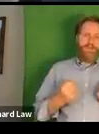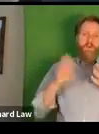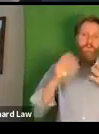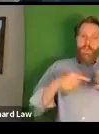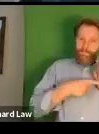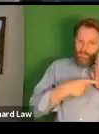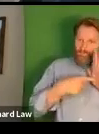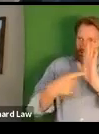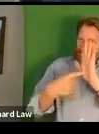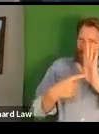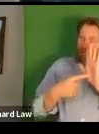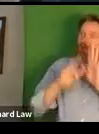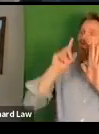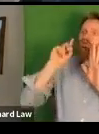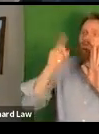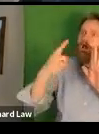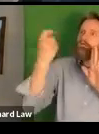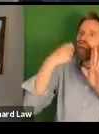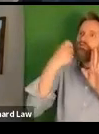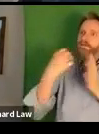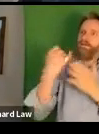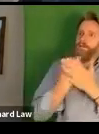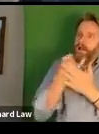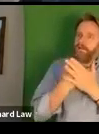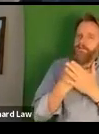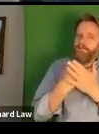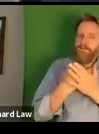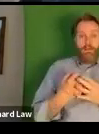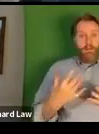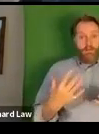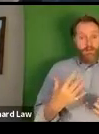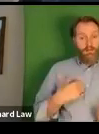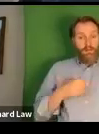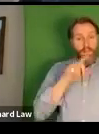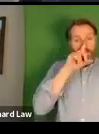I want to really finish by saying that tweet spoke for millions of us